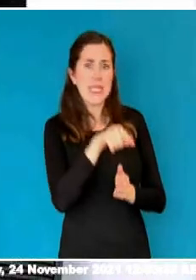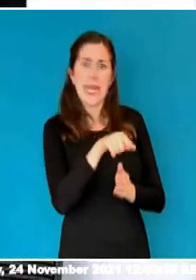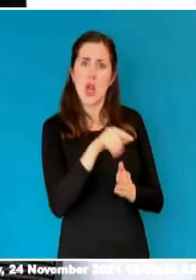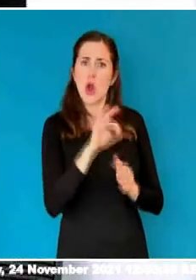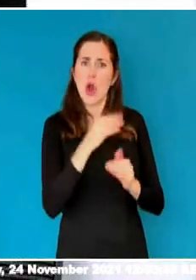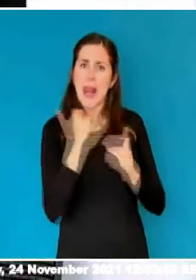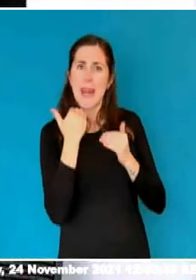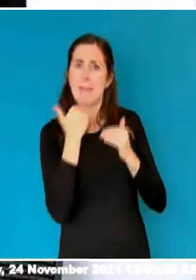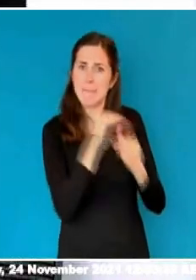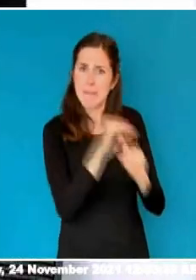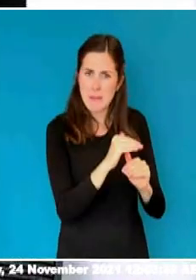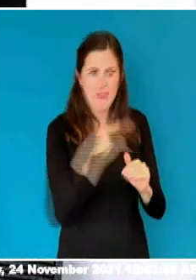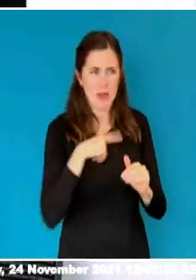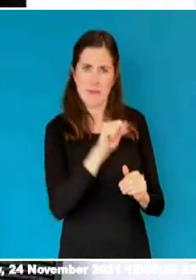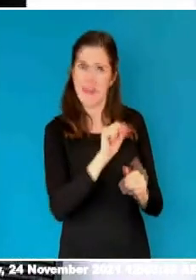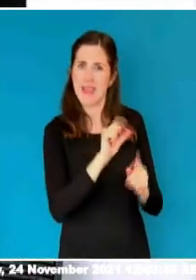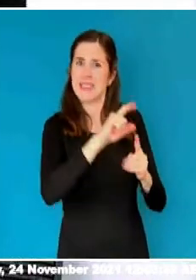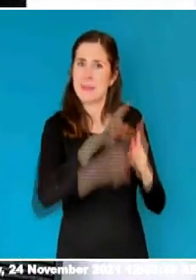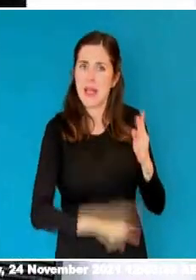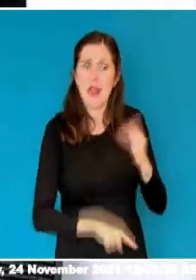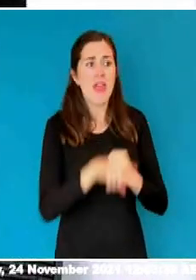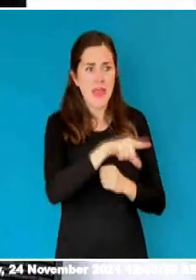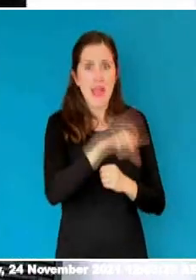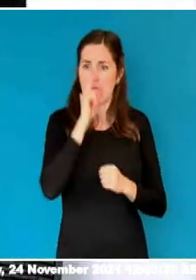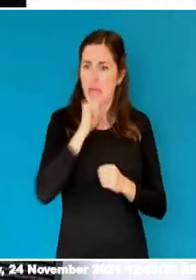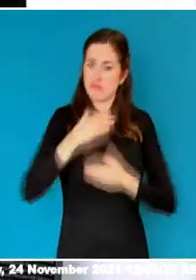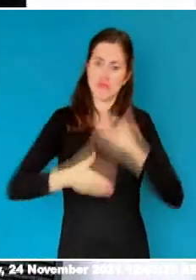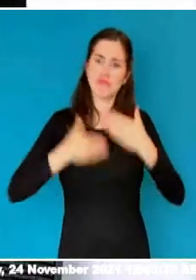enable them to perform the inherent requirements of their job.